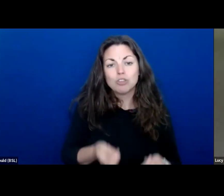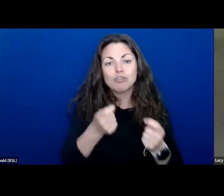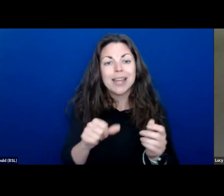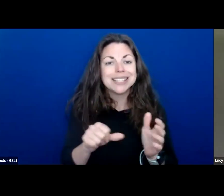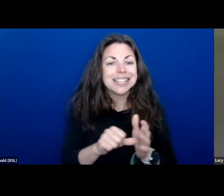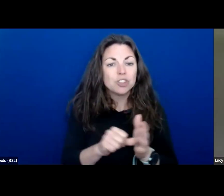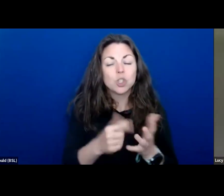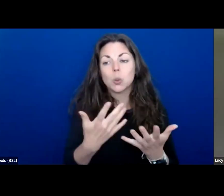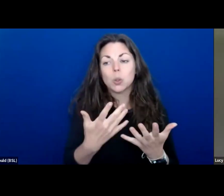affected